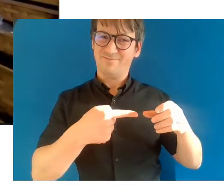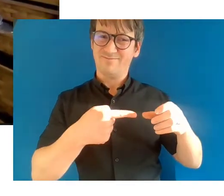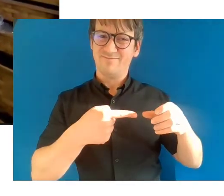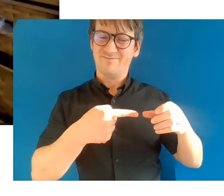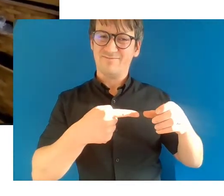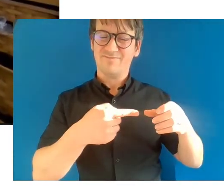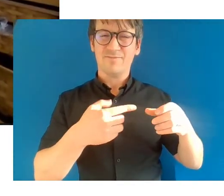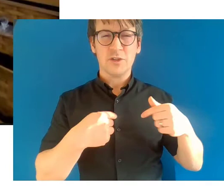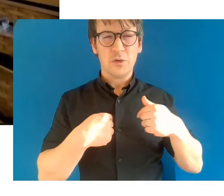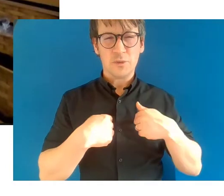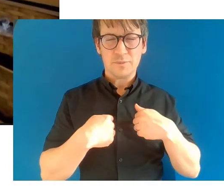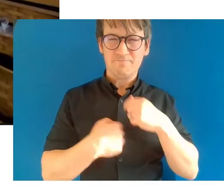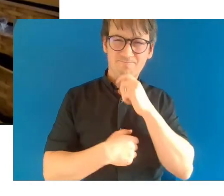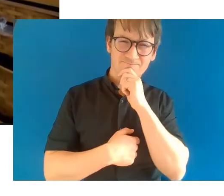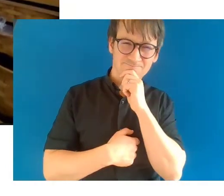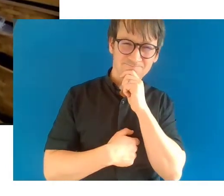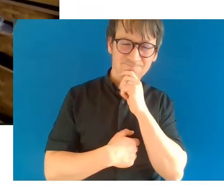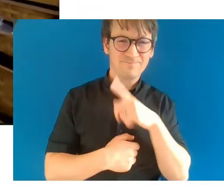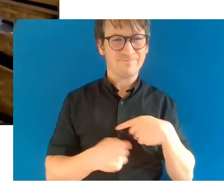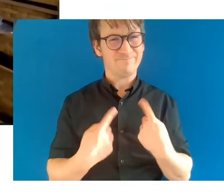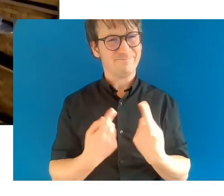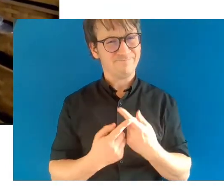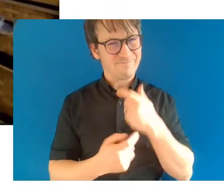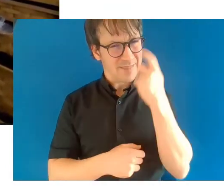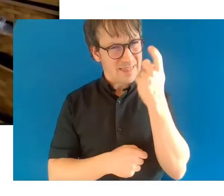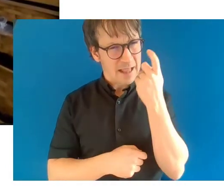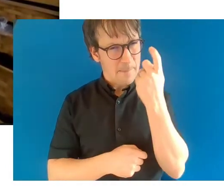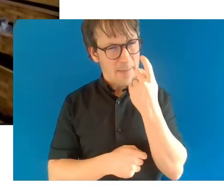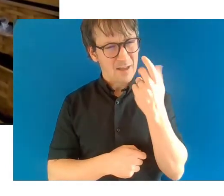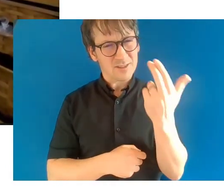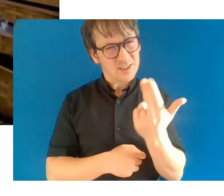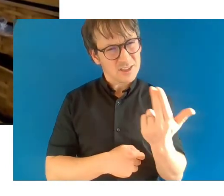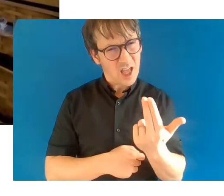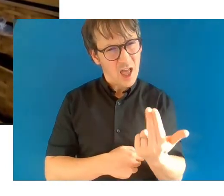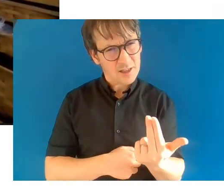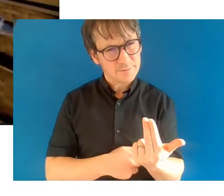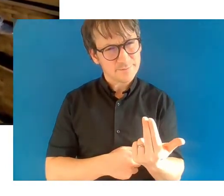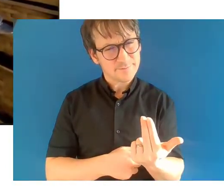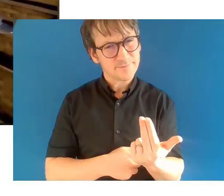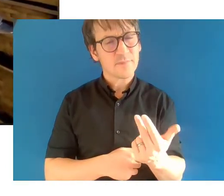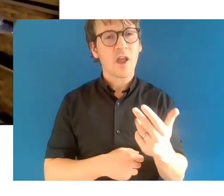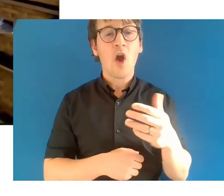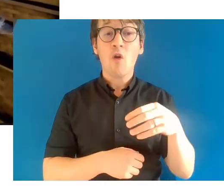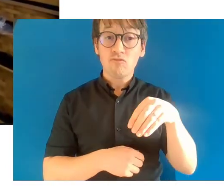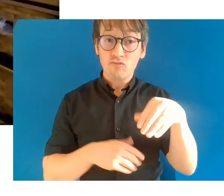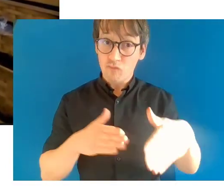So this is where we started to think about the design of these robots in a way that perhaps